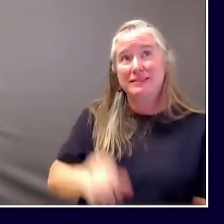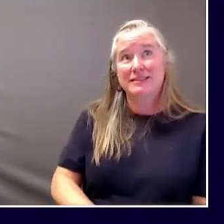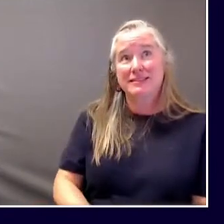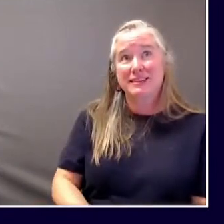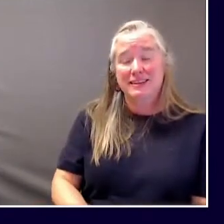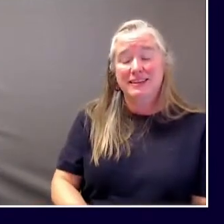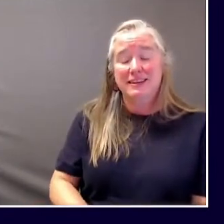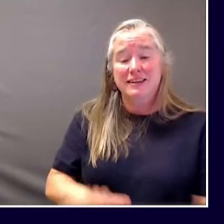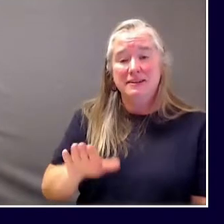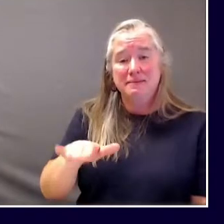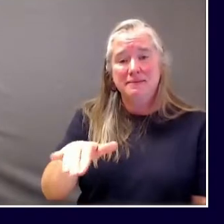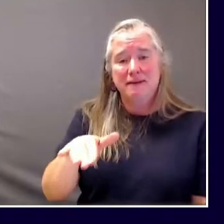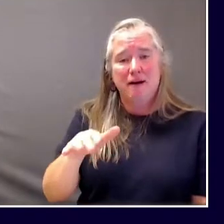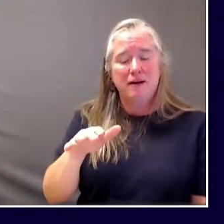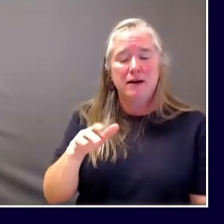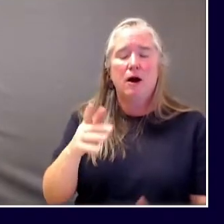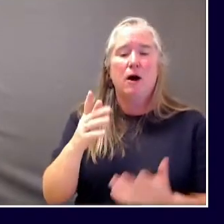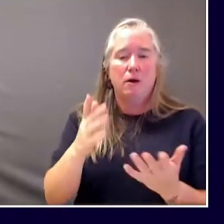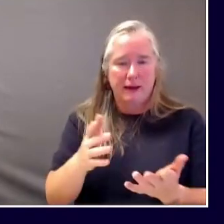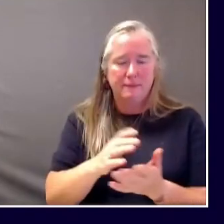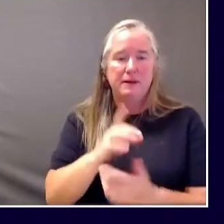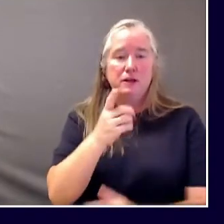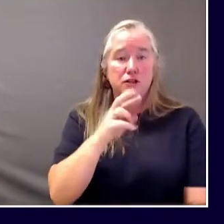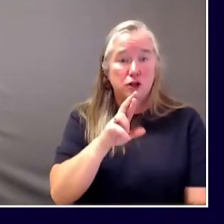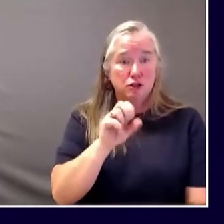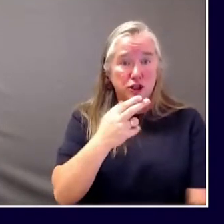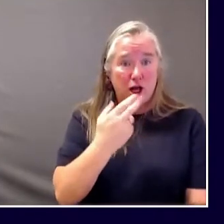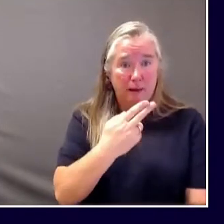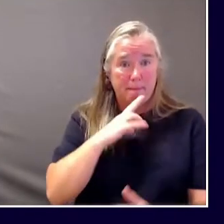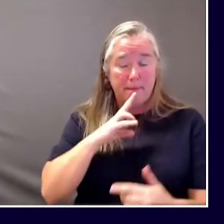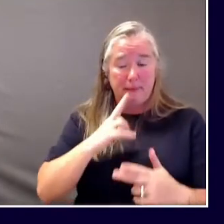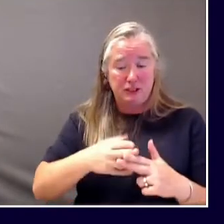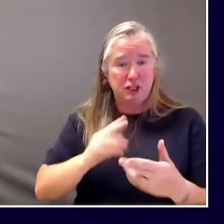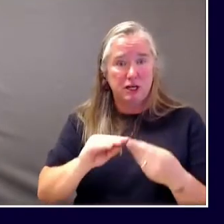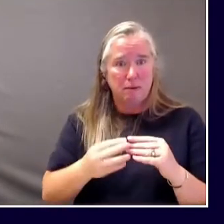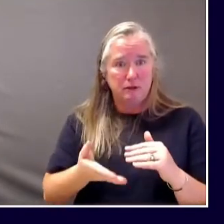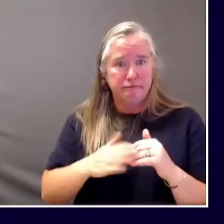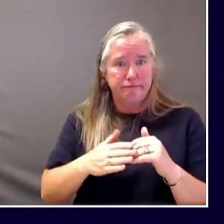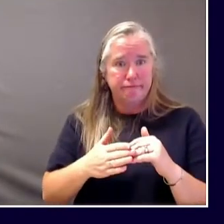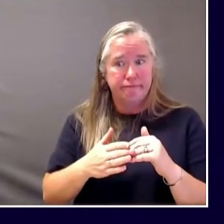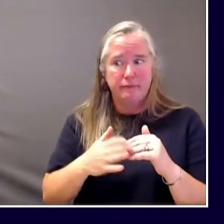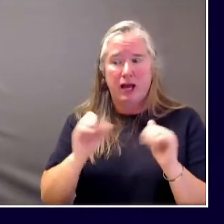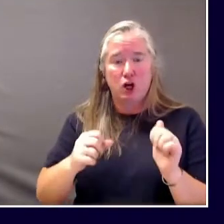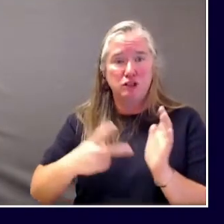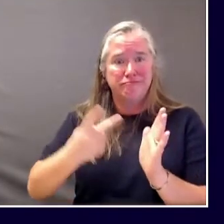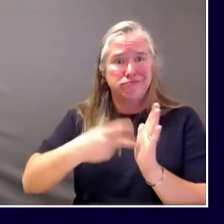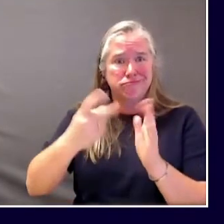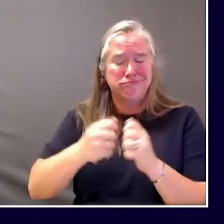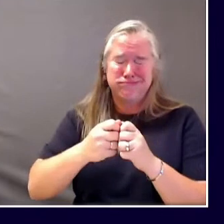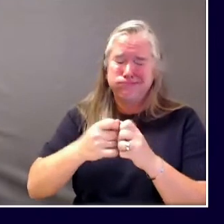with all of the exponentials that doctor Shaw was talking